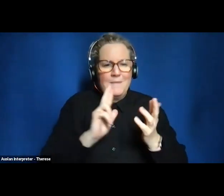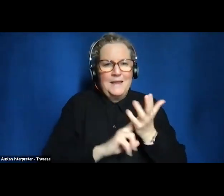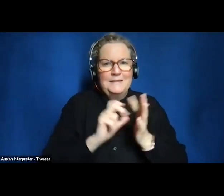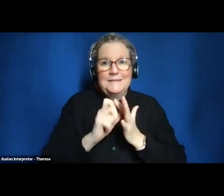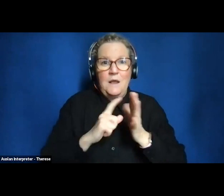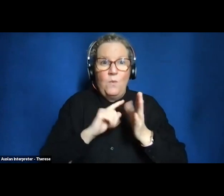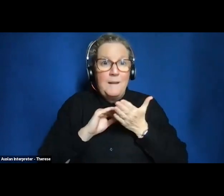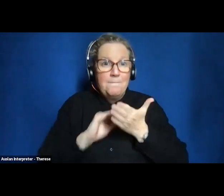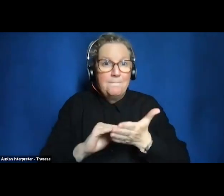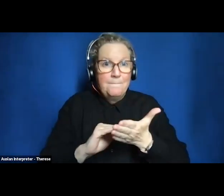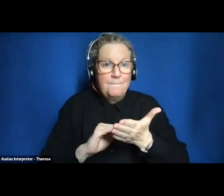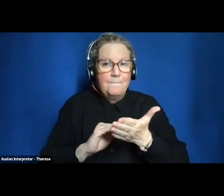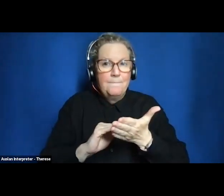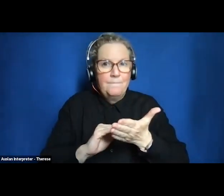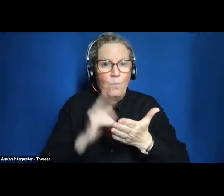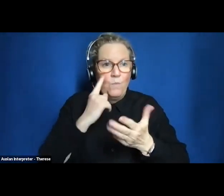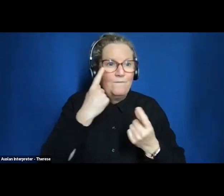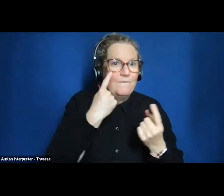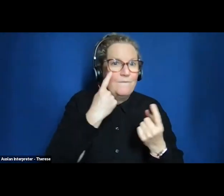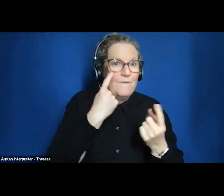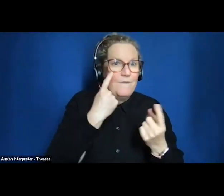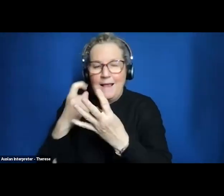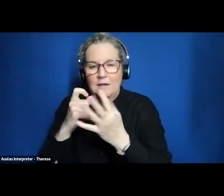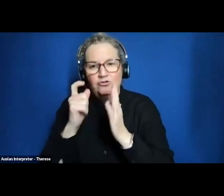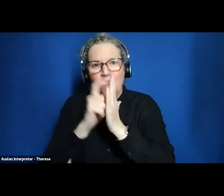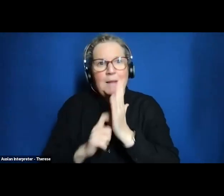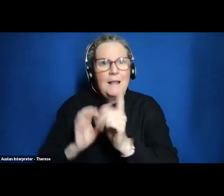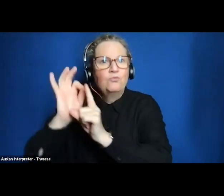in addressing the findings and recommended recommendations of the Commission